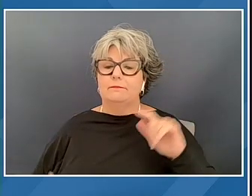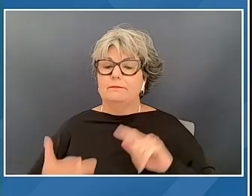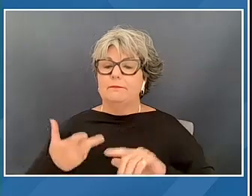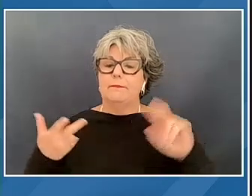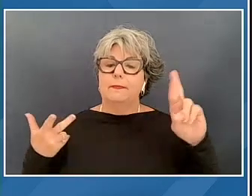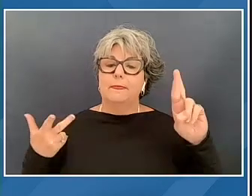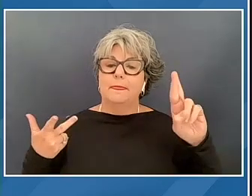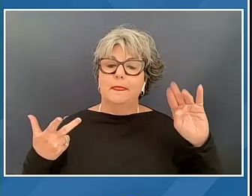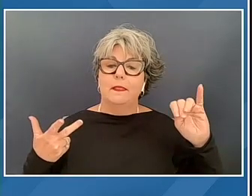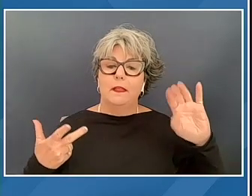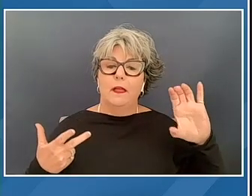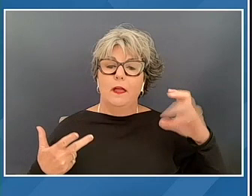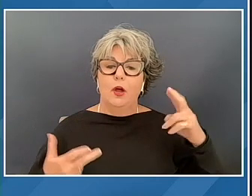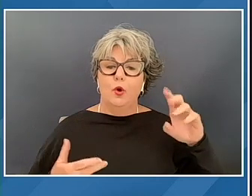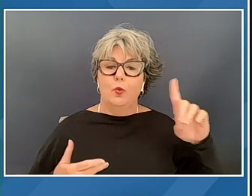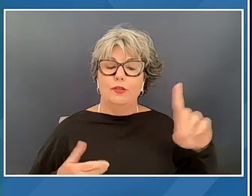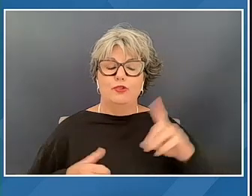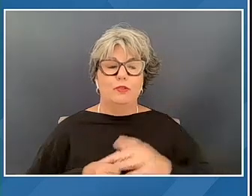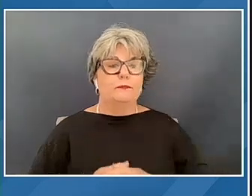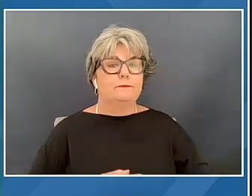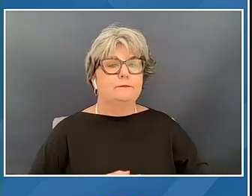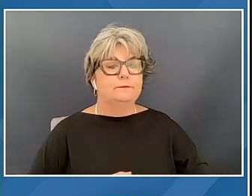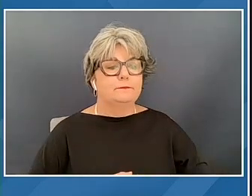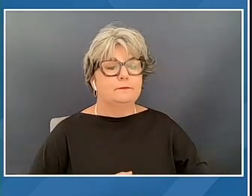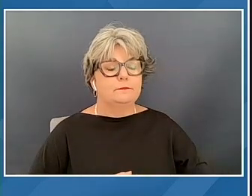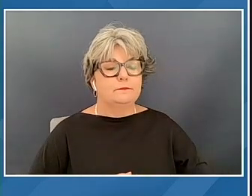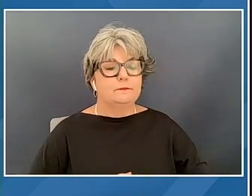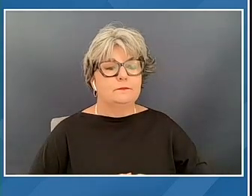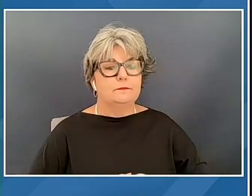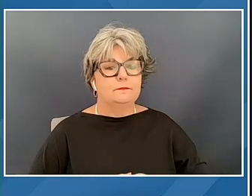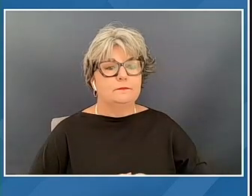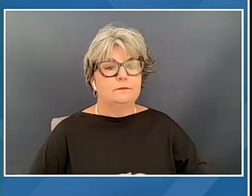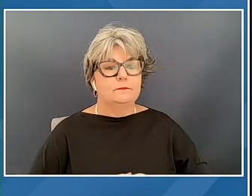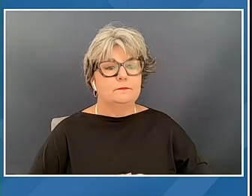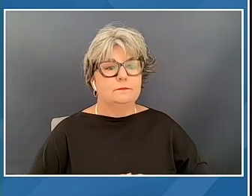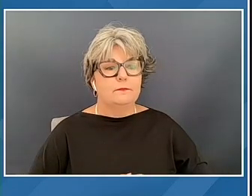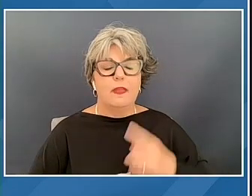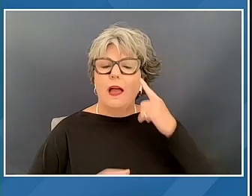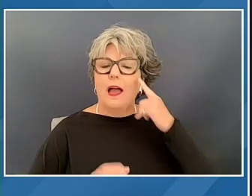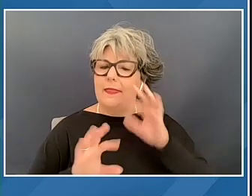Hi. Yeah, first, I think it's important that we go into these conversations